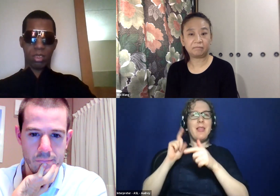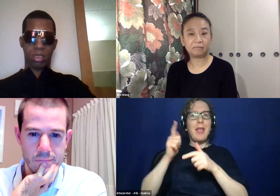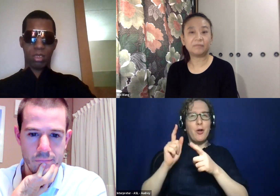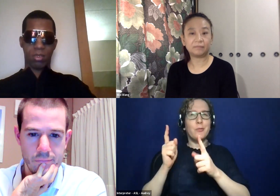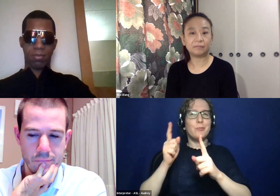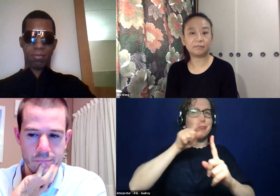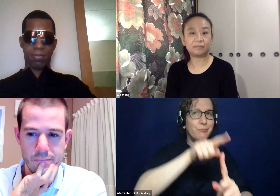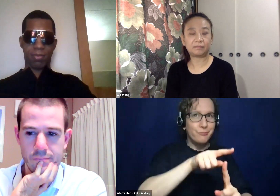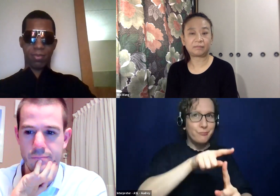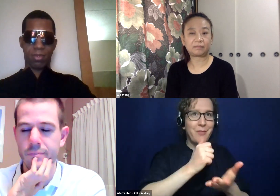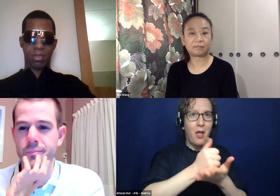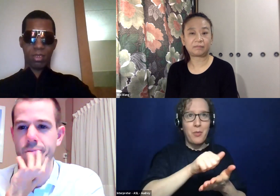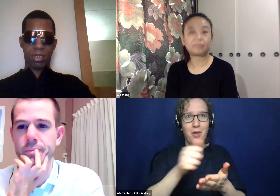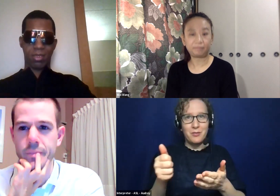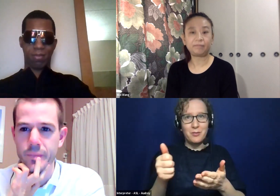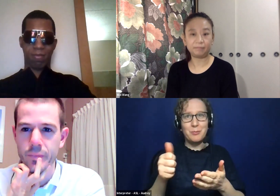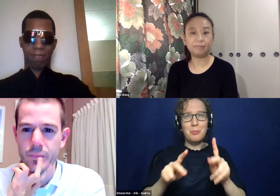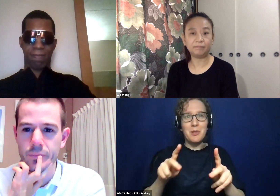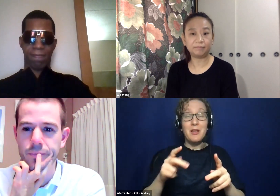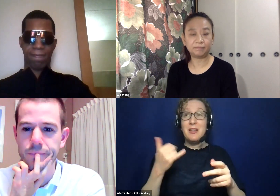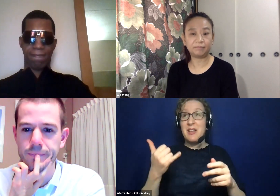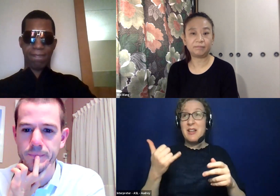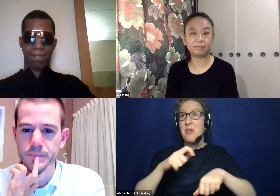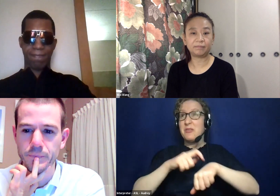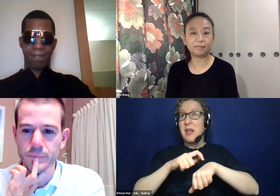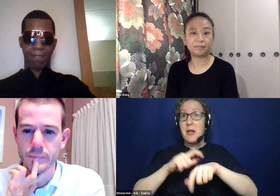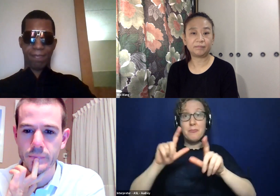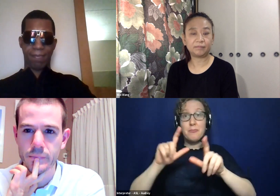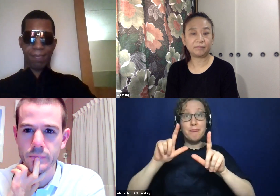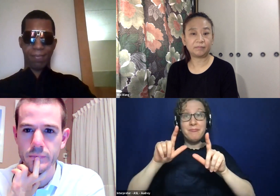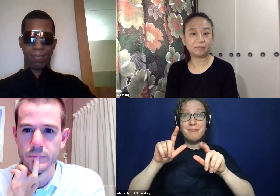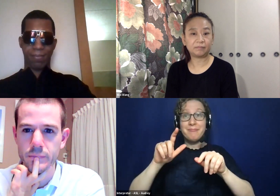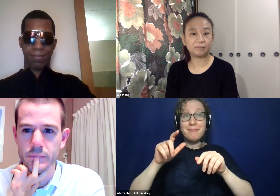past the hour, so that gives us about exactly 60 minutes for this webinar